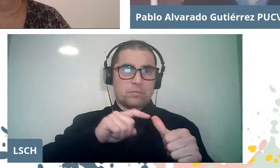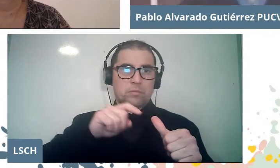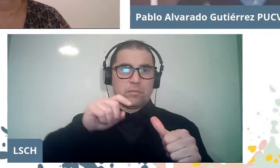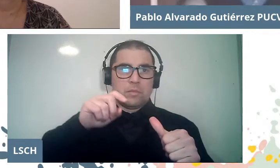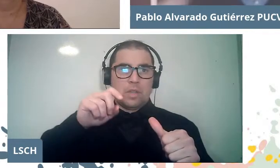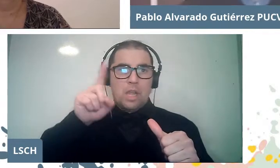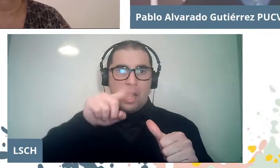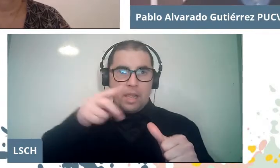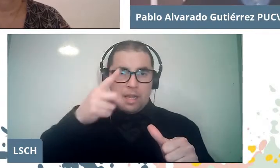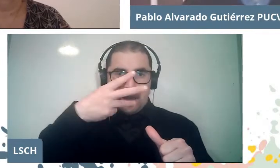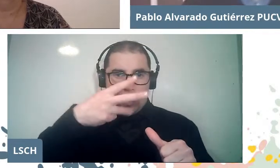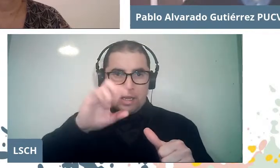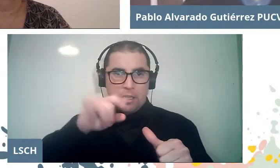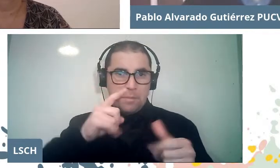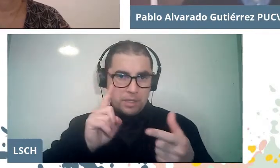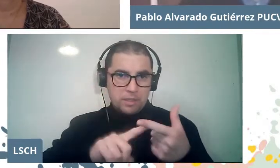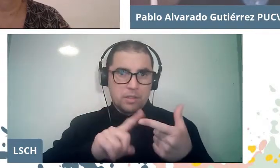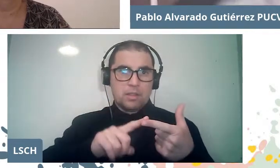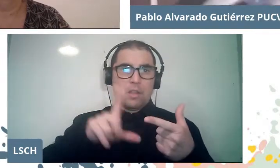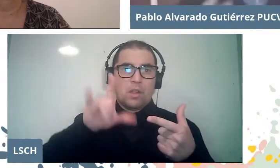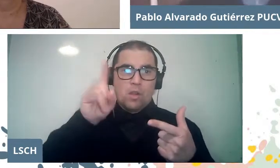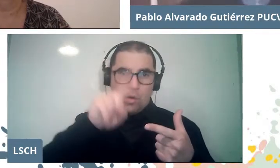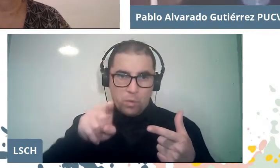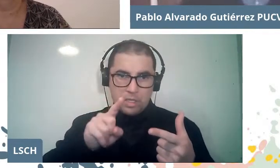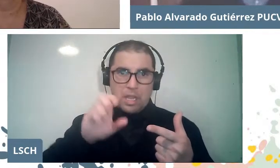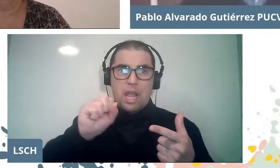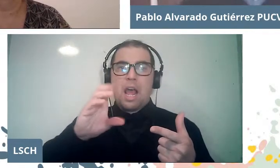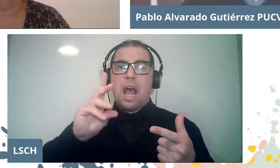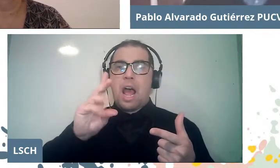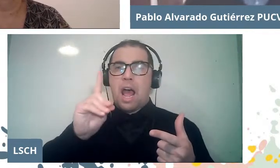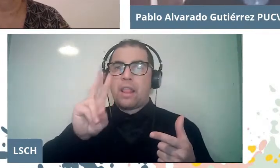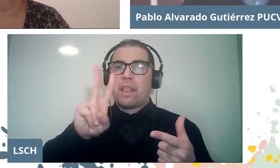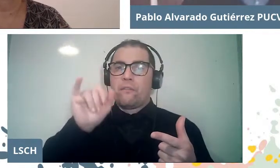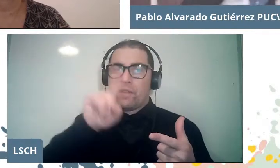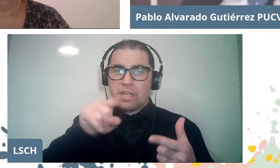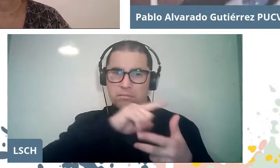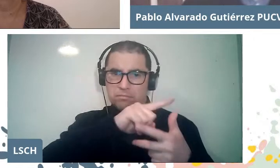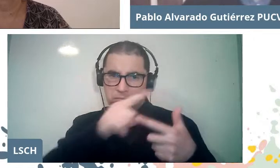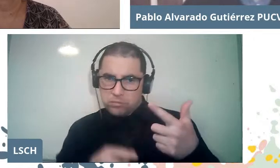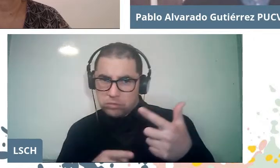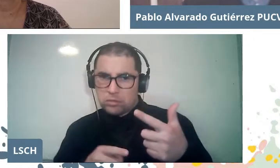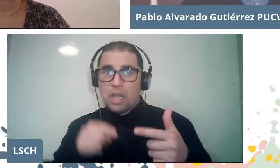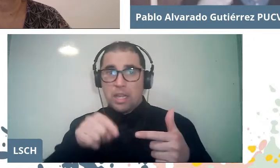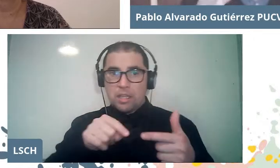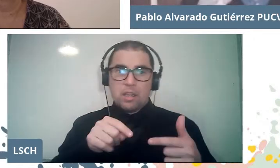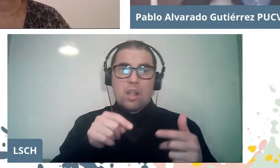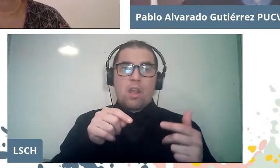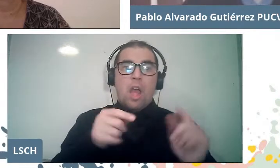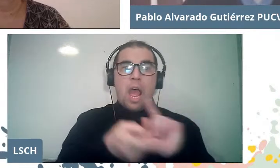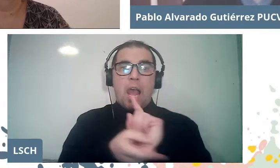and Luis Advis wrote, among others. That is, that turning point, we have to thank